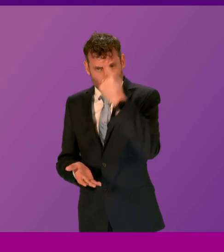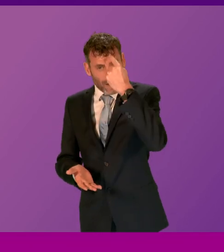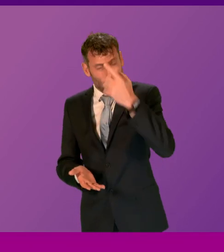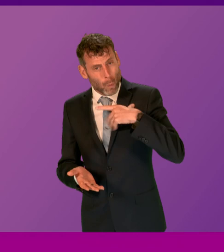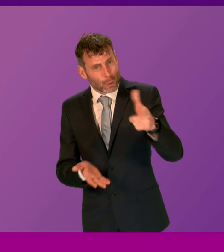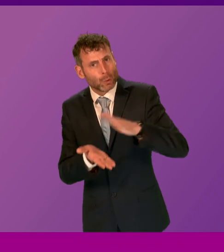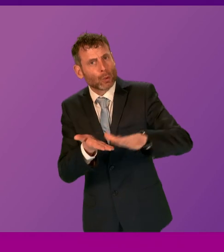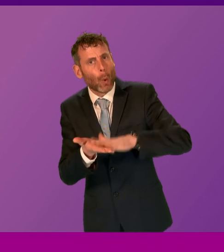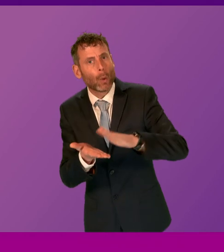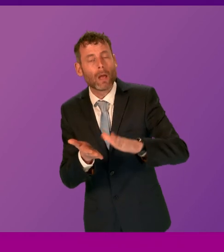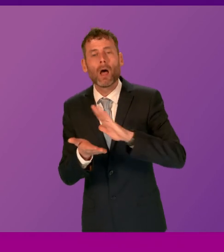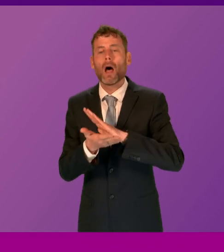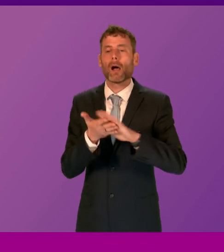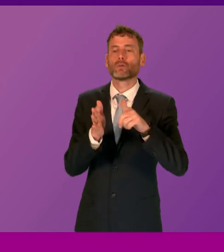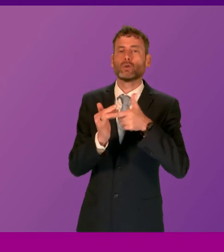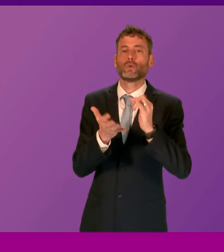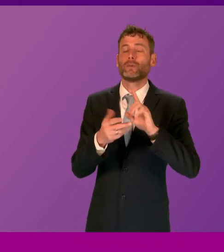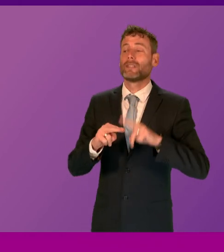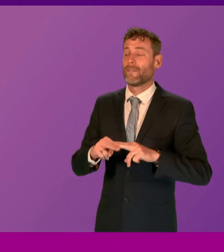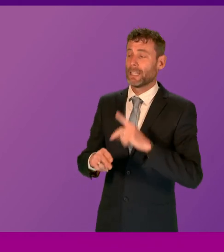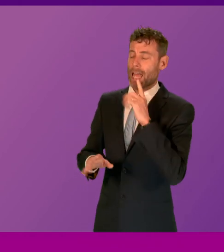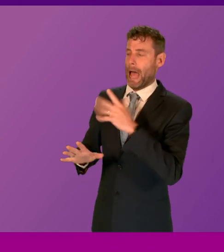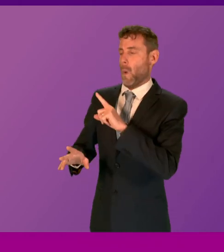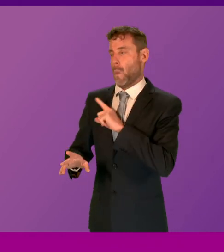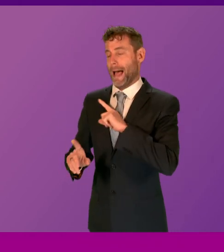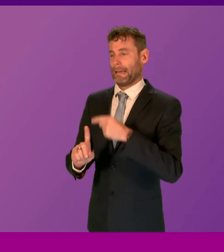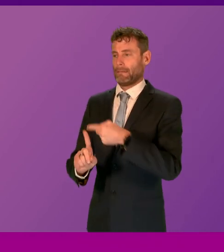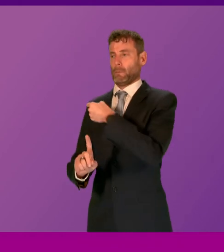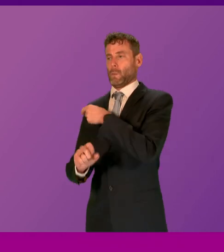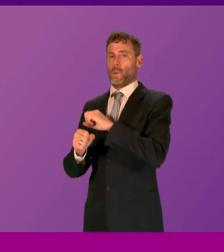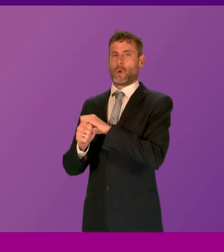It is unsurprising that Humza Yousaf still blames Covid, but the crisis in Scotland’s